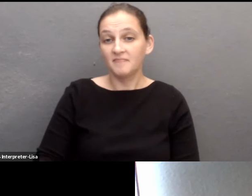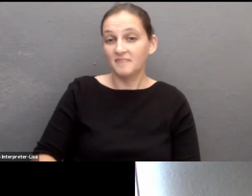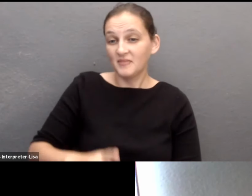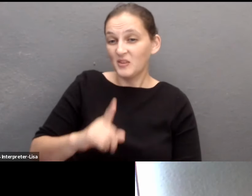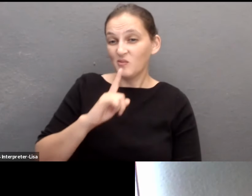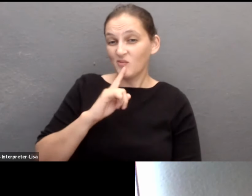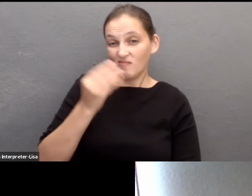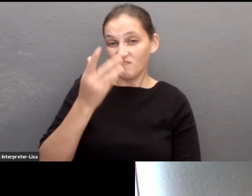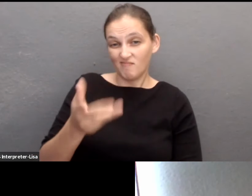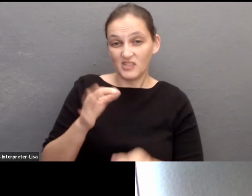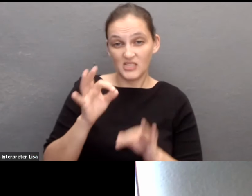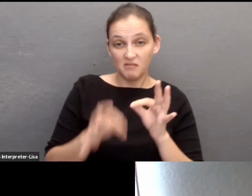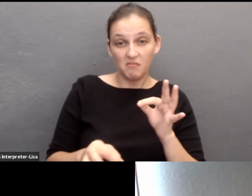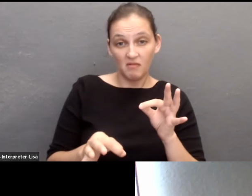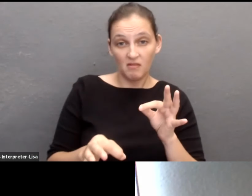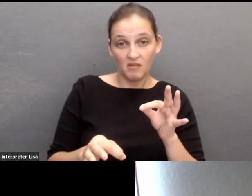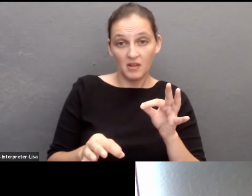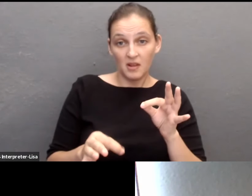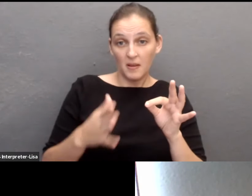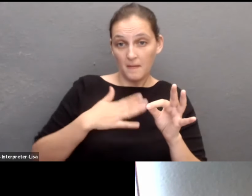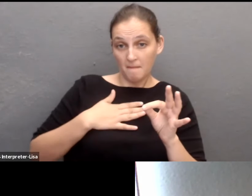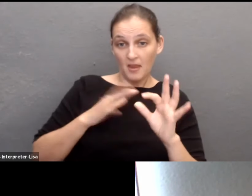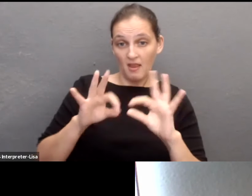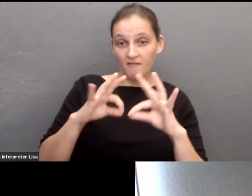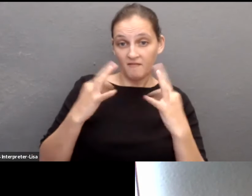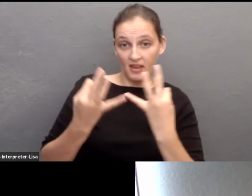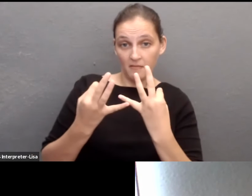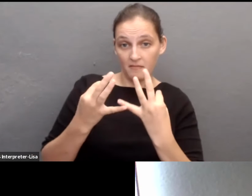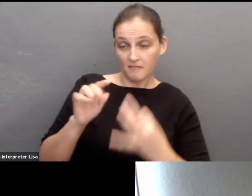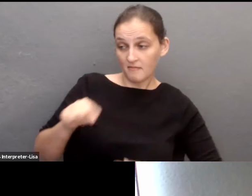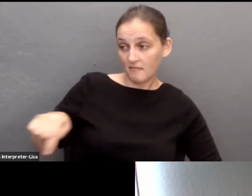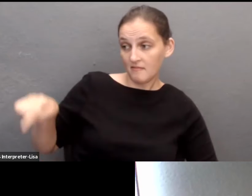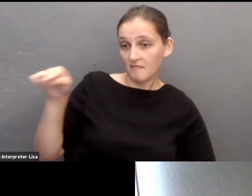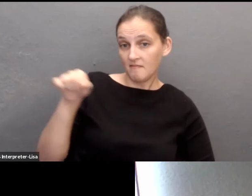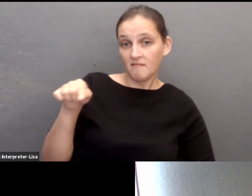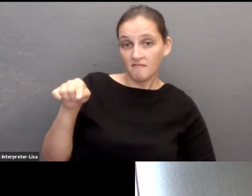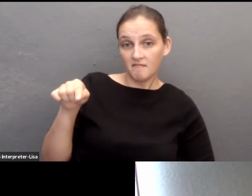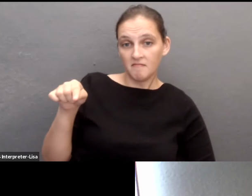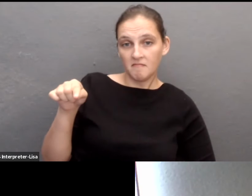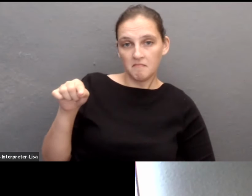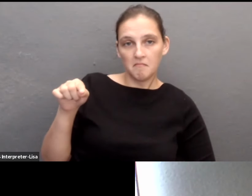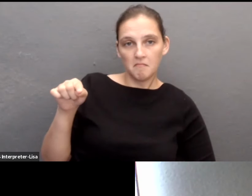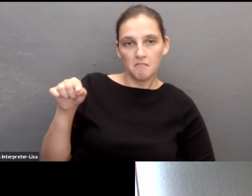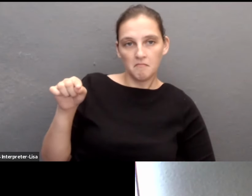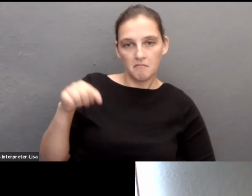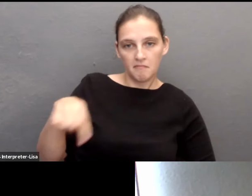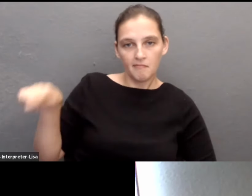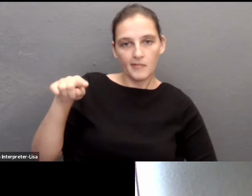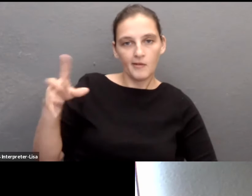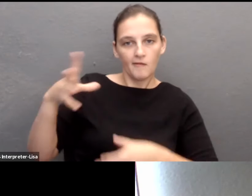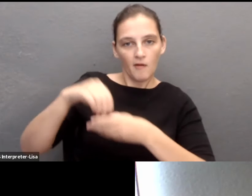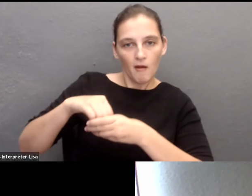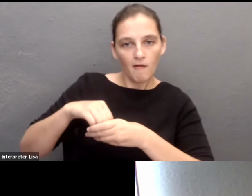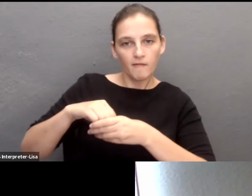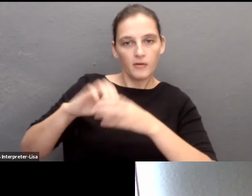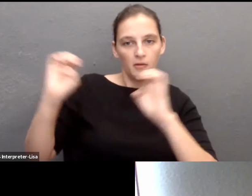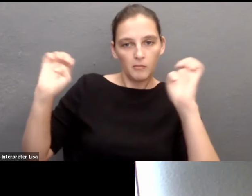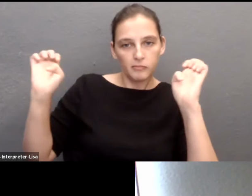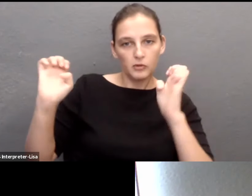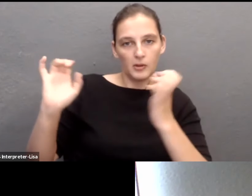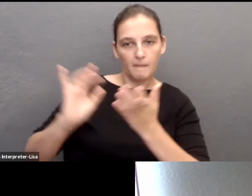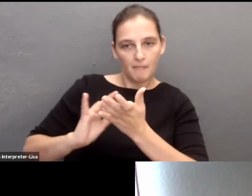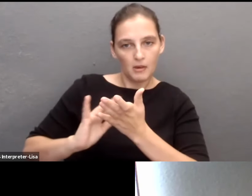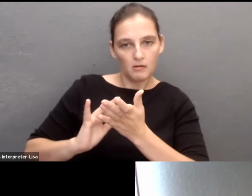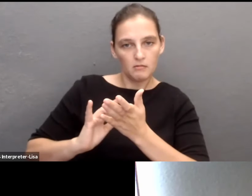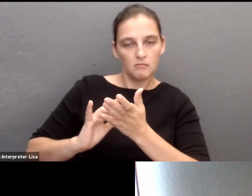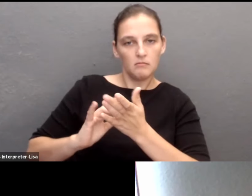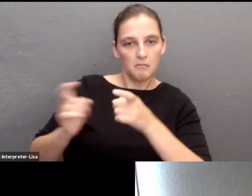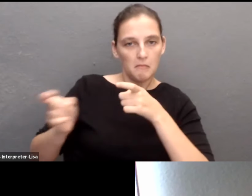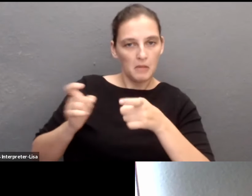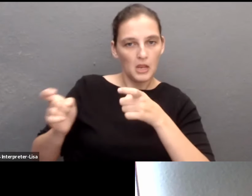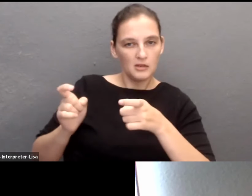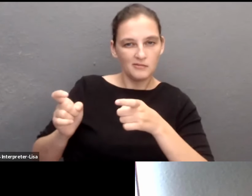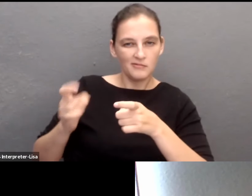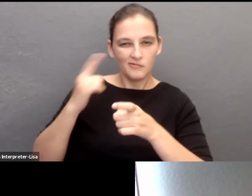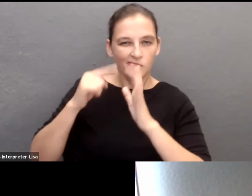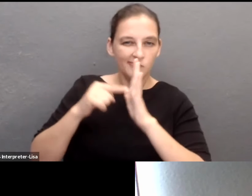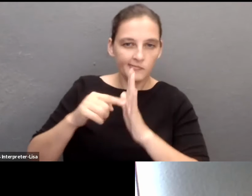my entire family is involved in emergency medical management fire fire fighters and